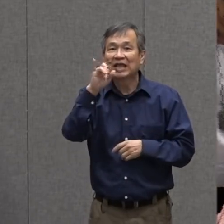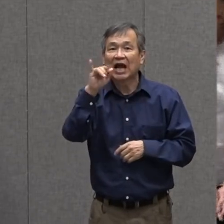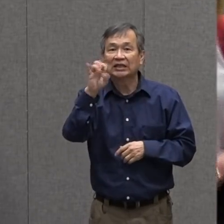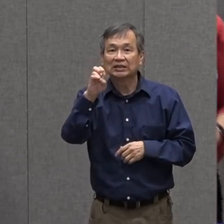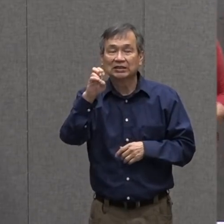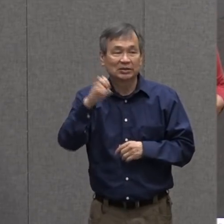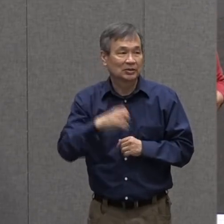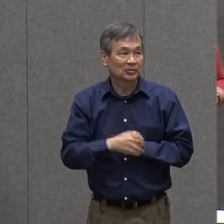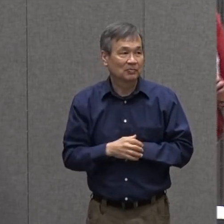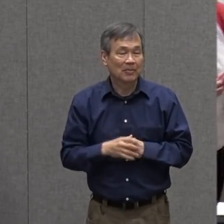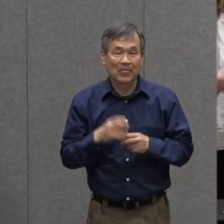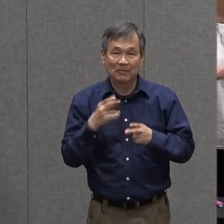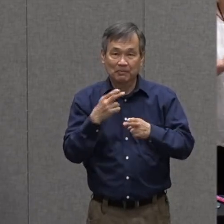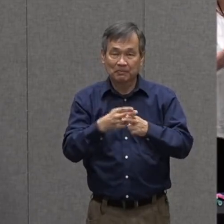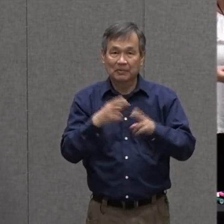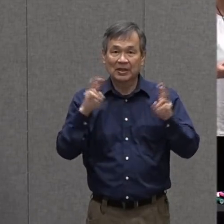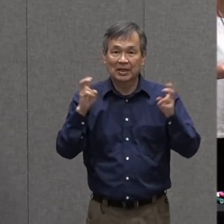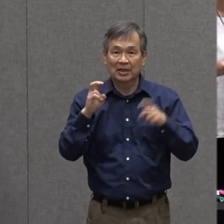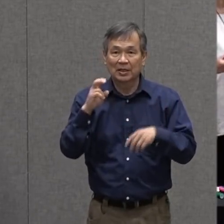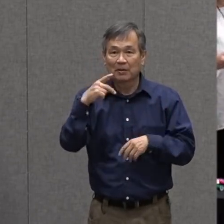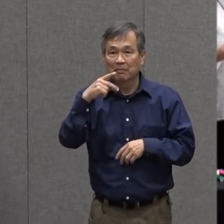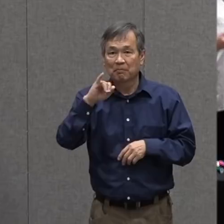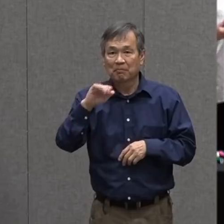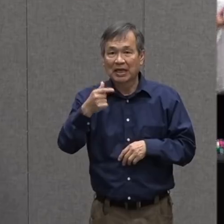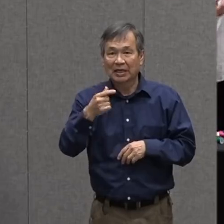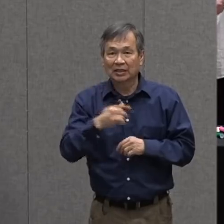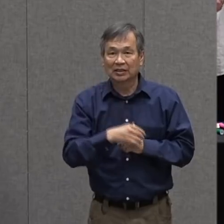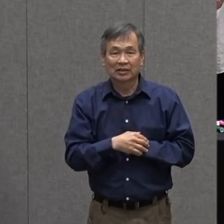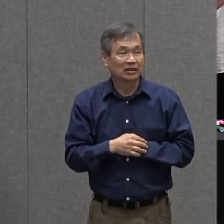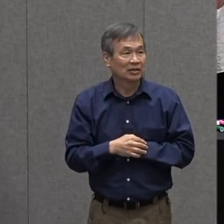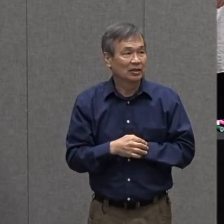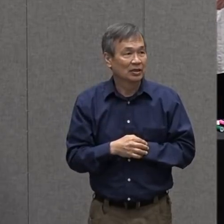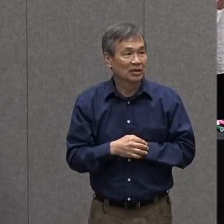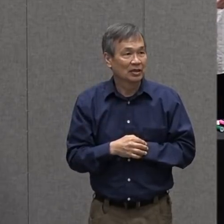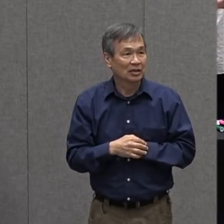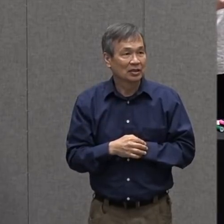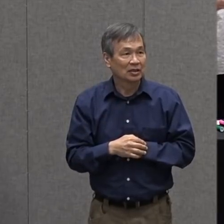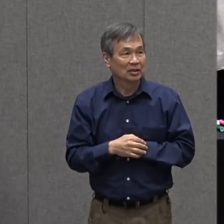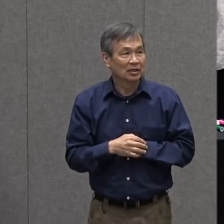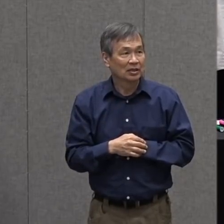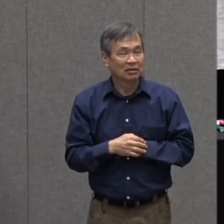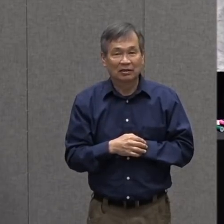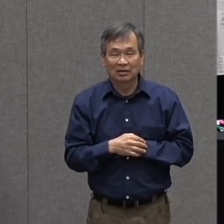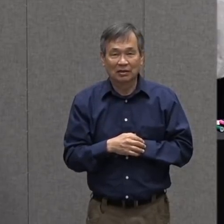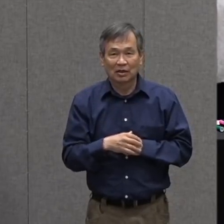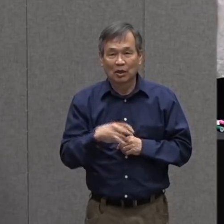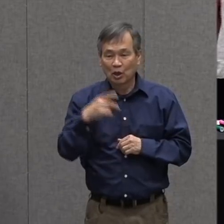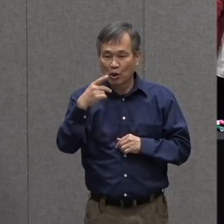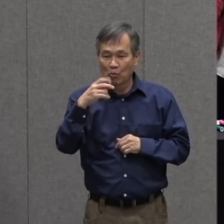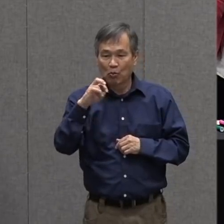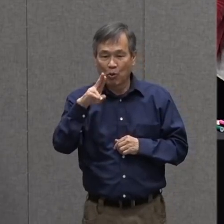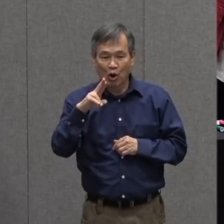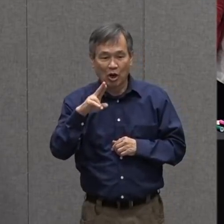And the game is called pig or a prickle, prickle right? I think that's espanyol Maybe someone will tell me yeah,